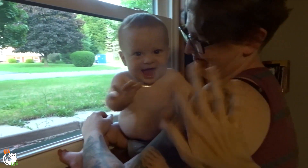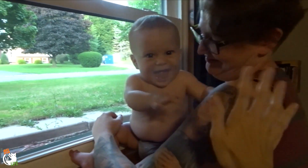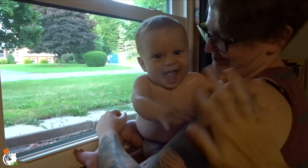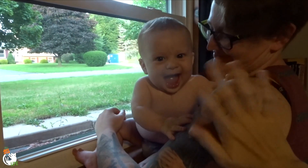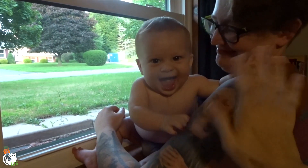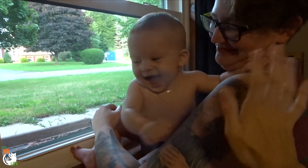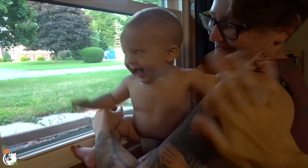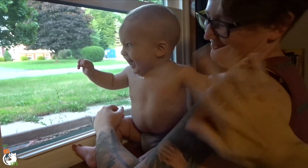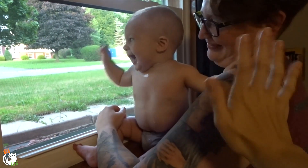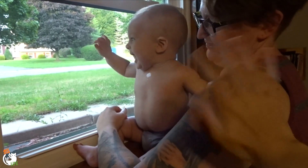Say bye bye!